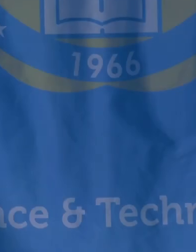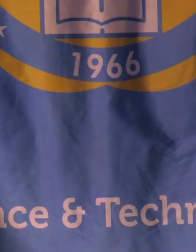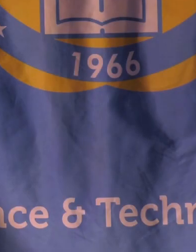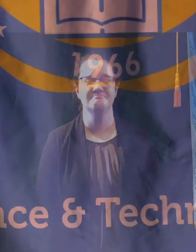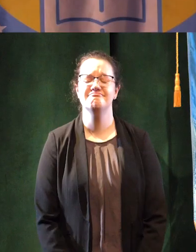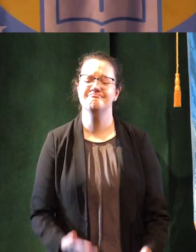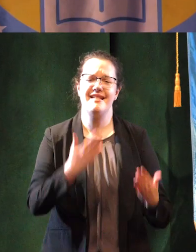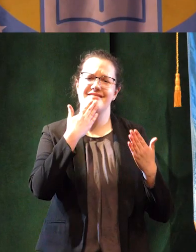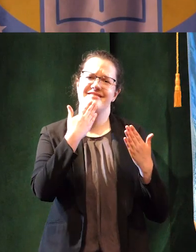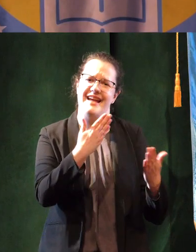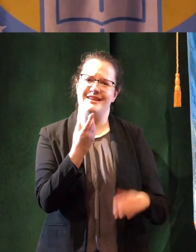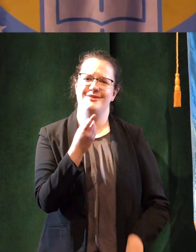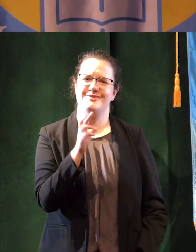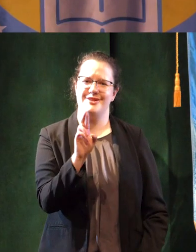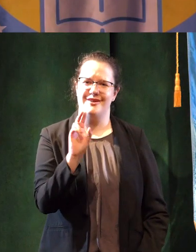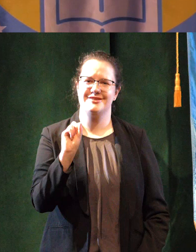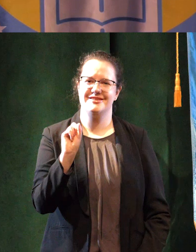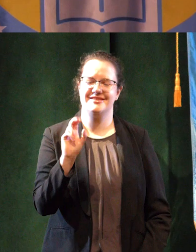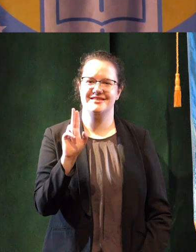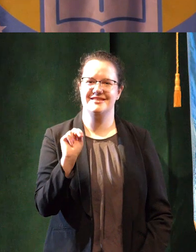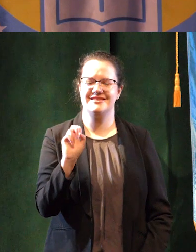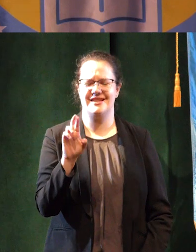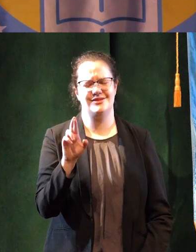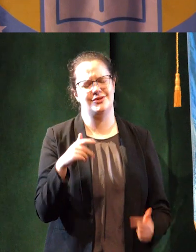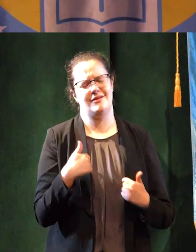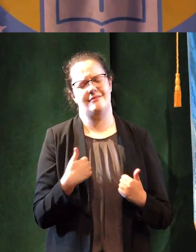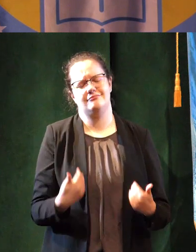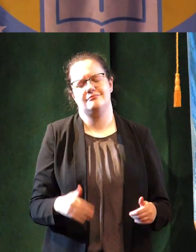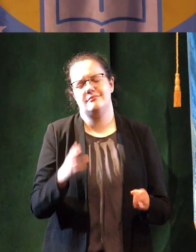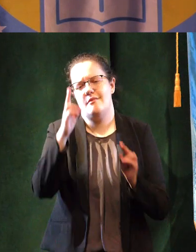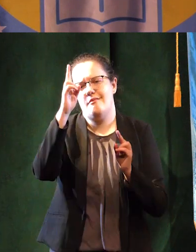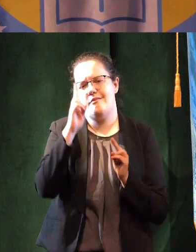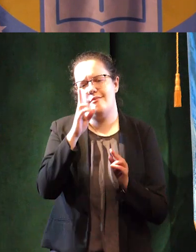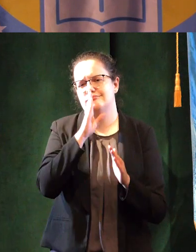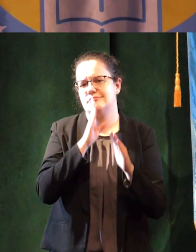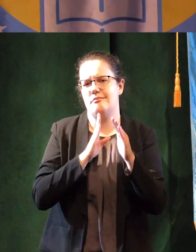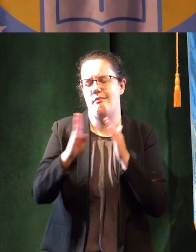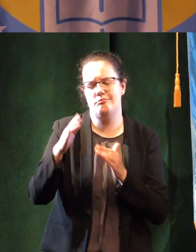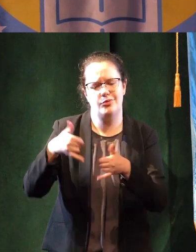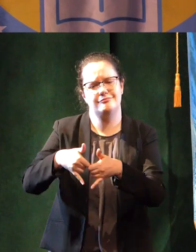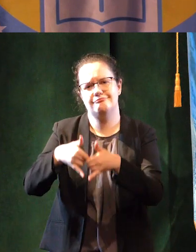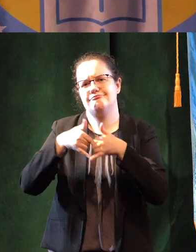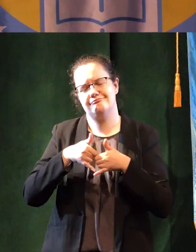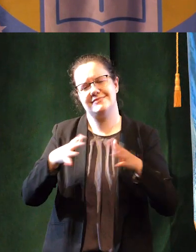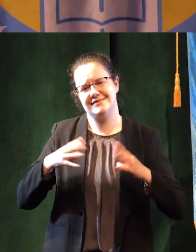Thank You dr. Sun sir I'm deeply honored and humbled to receive this award it's